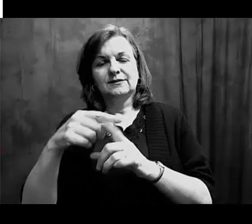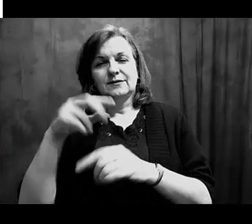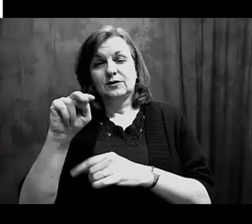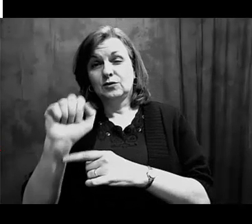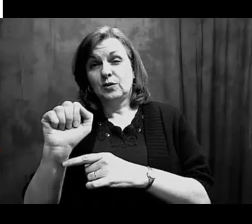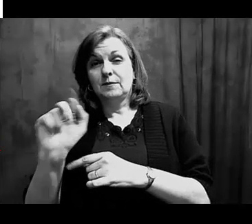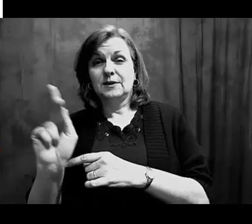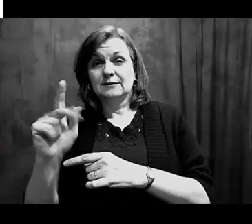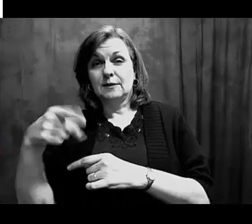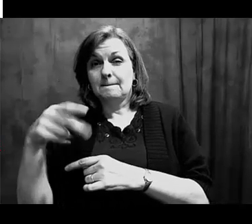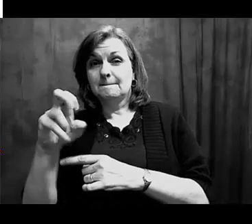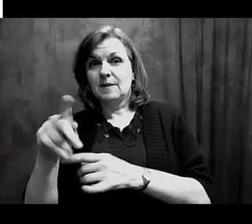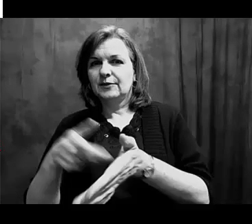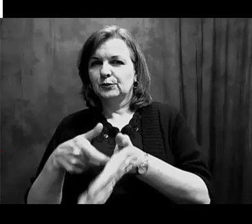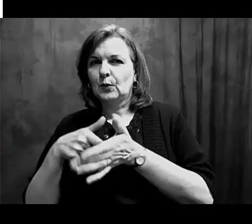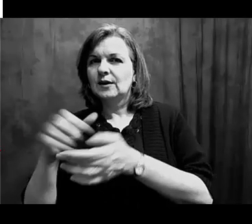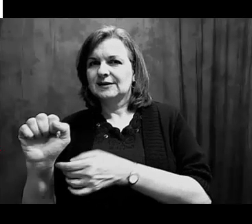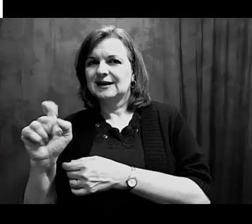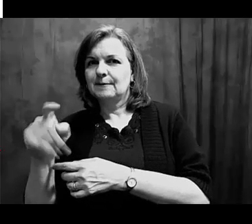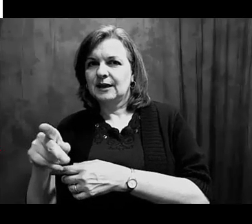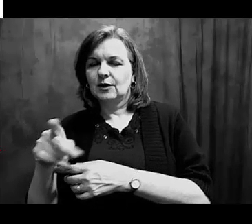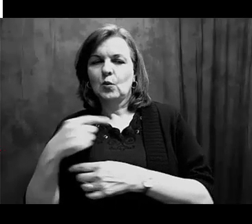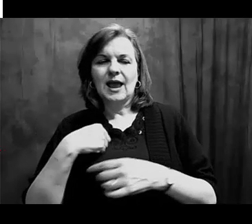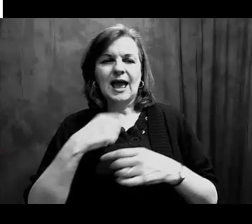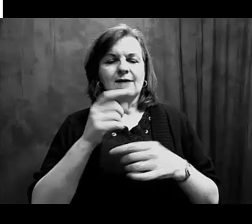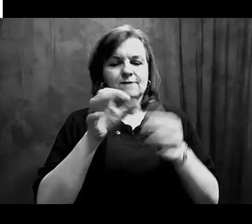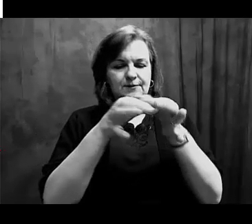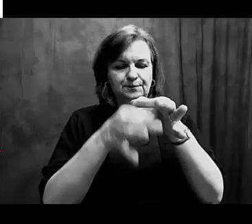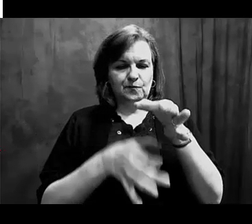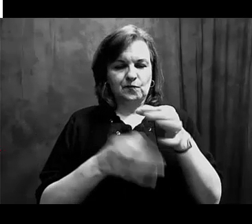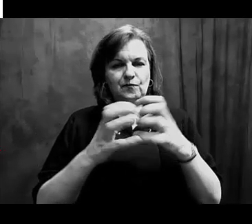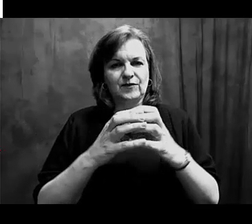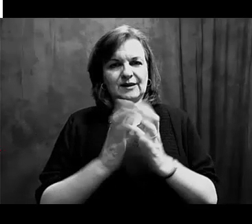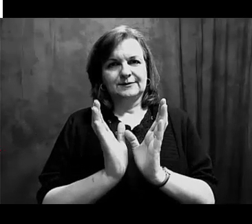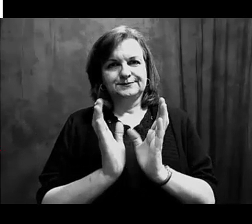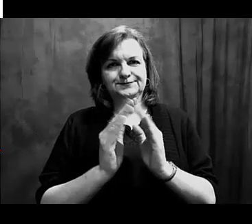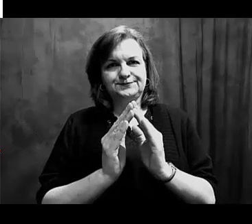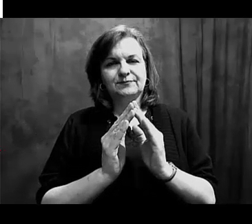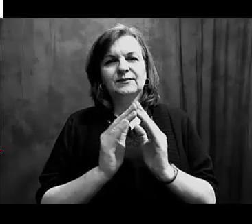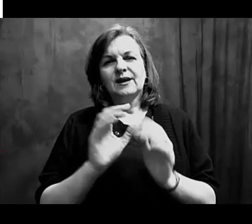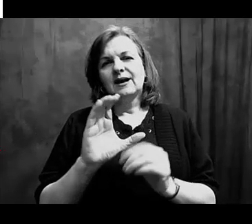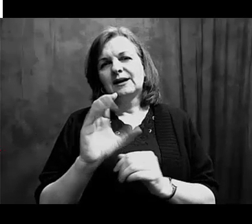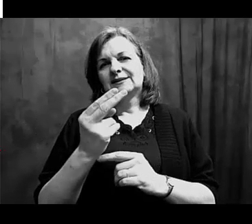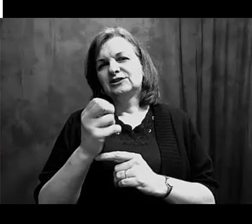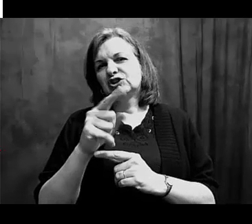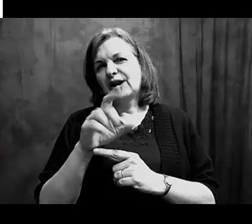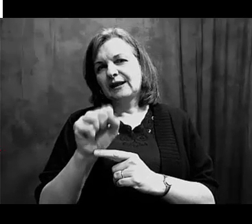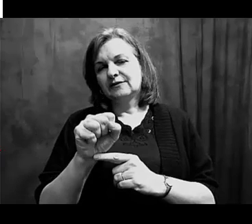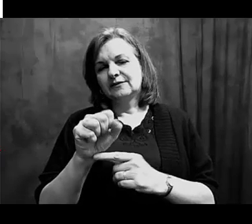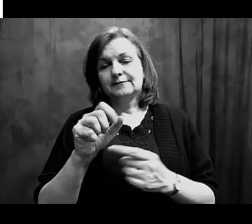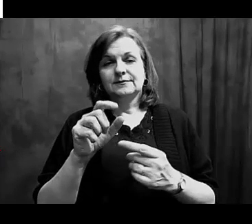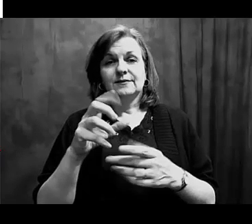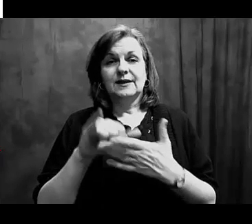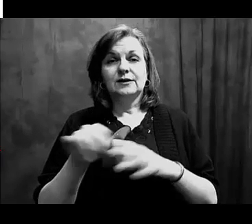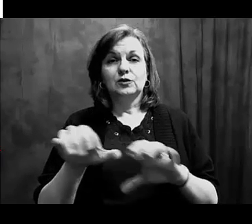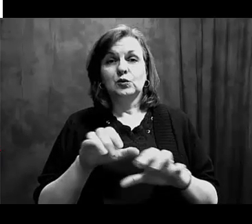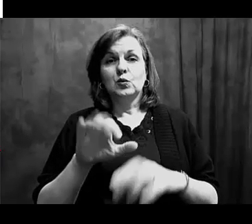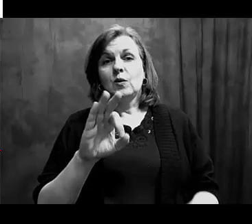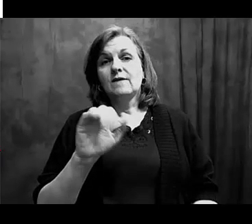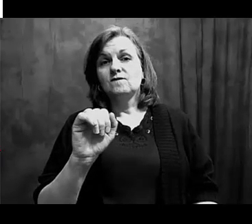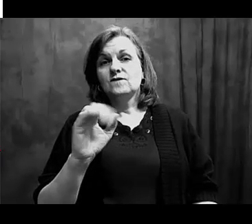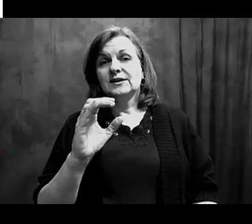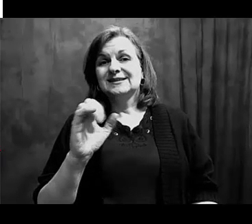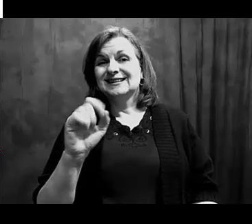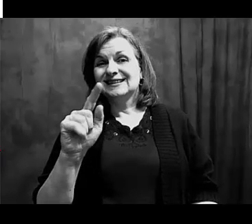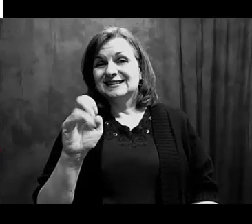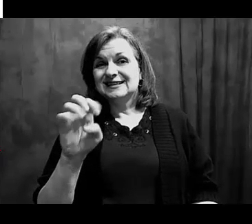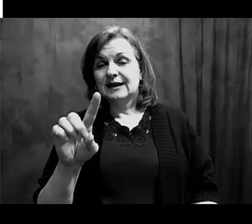we've got channels we've got facilitated diffusion going on we've got active transport going on